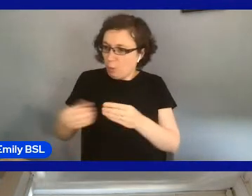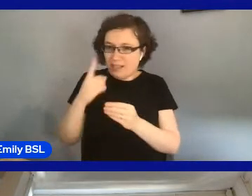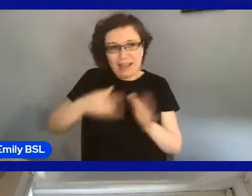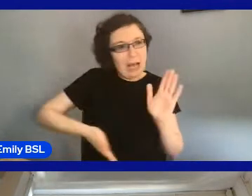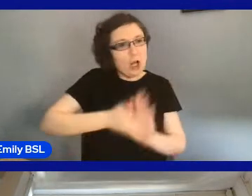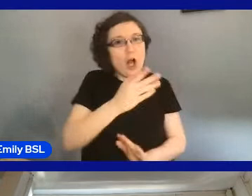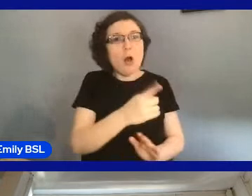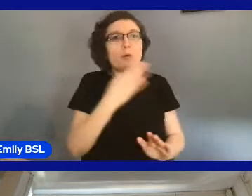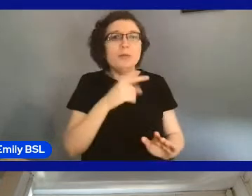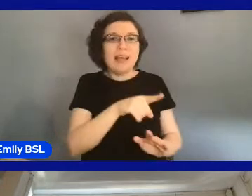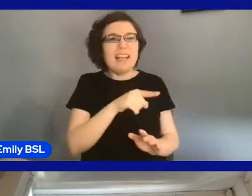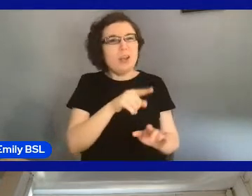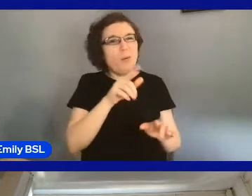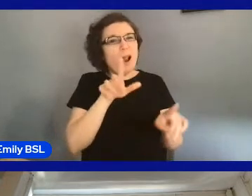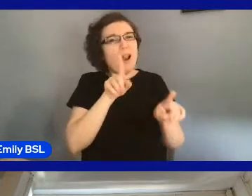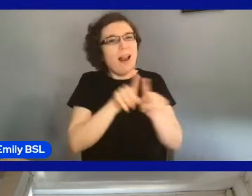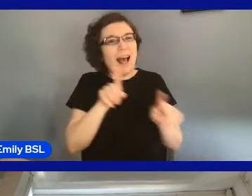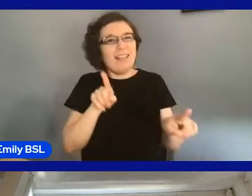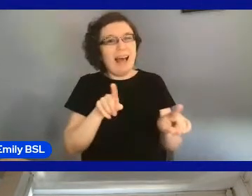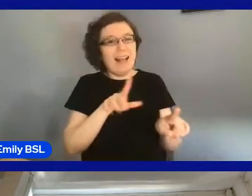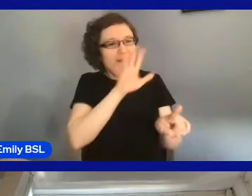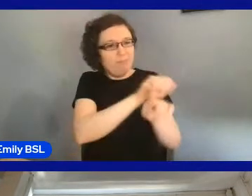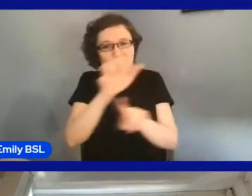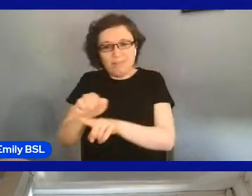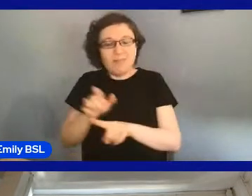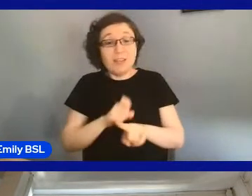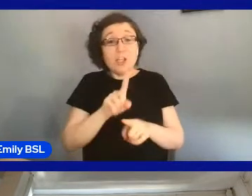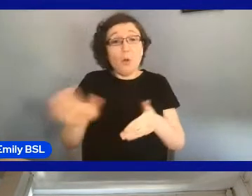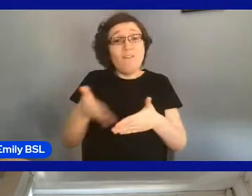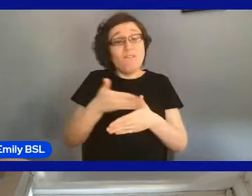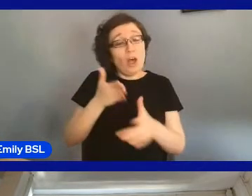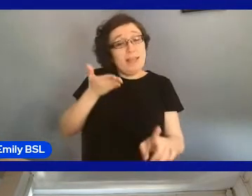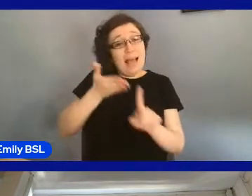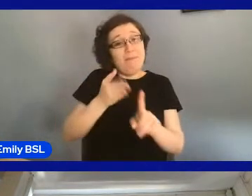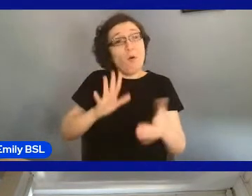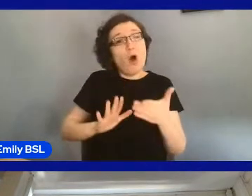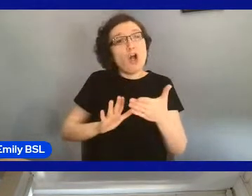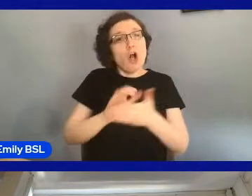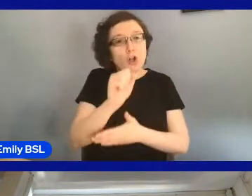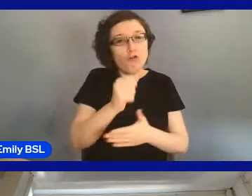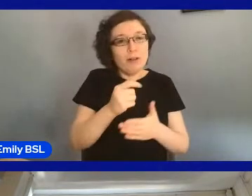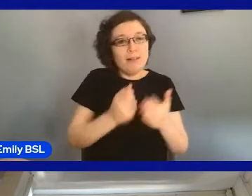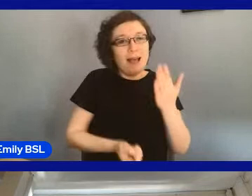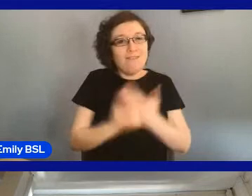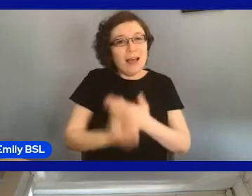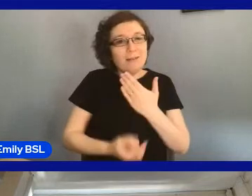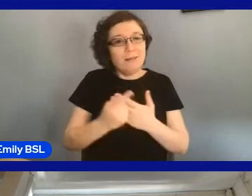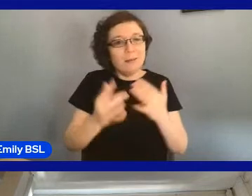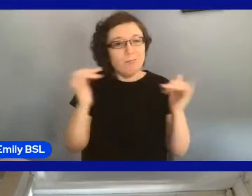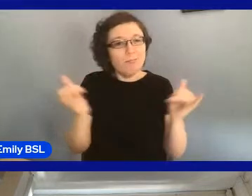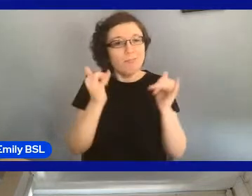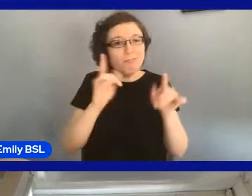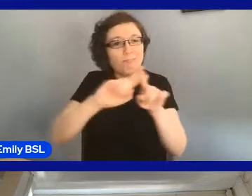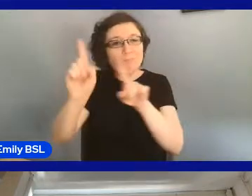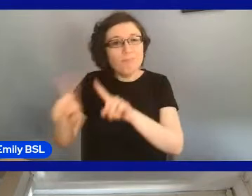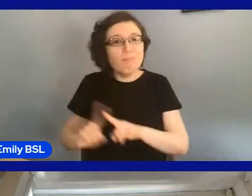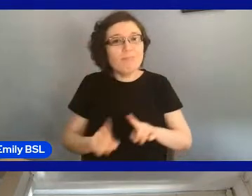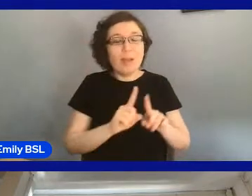Bus is on for another two hours, I need prime accessible places that have a toilet that my kids can use.